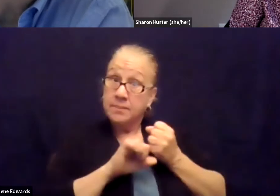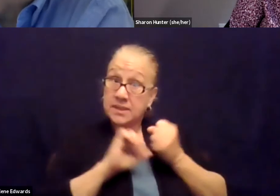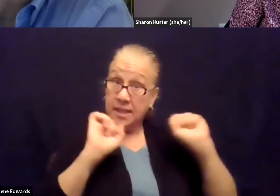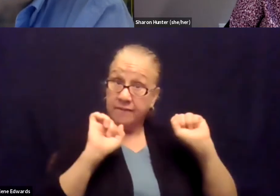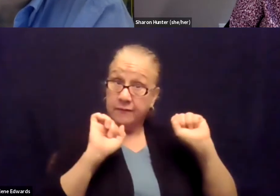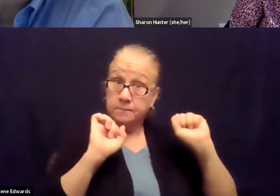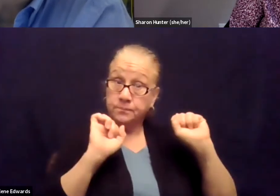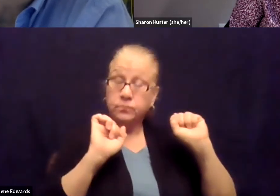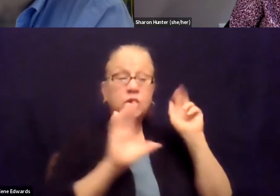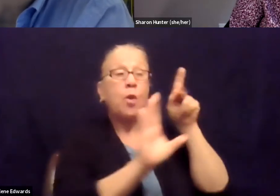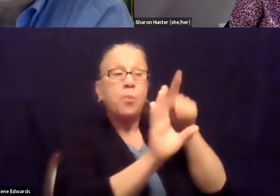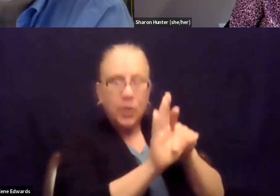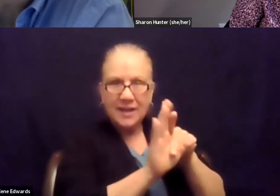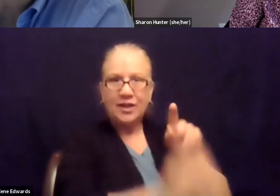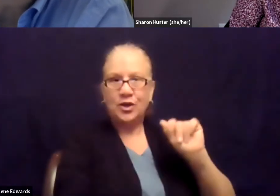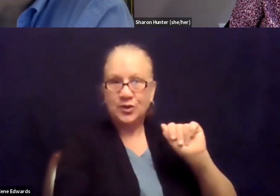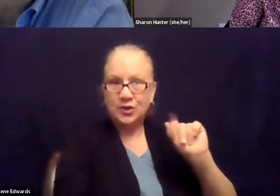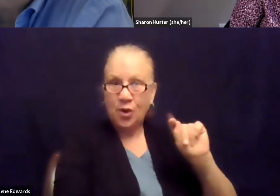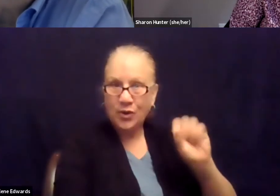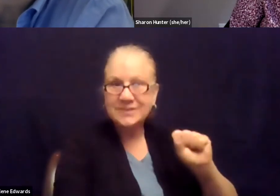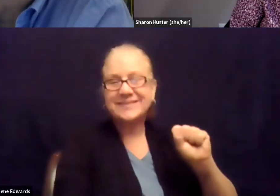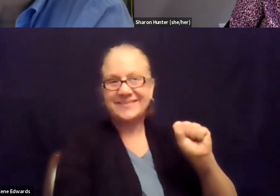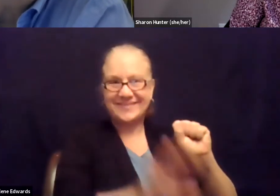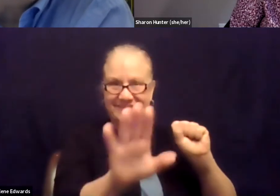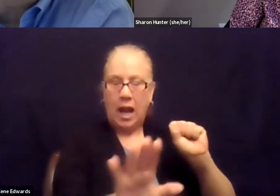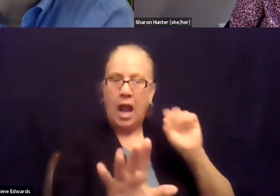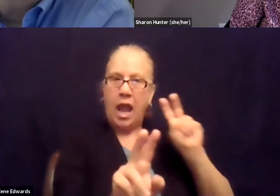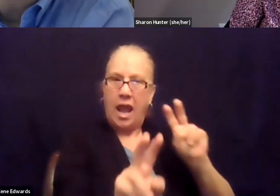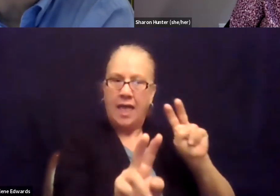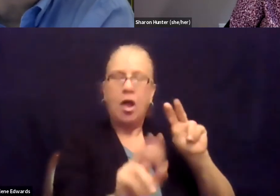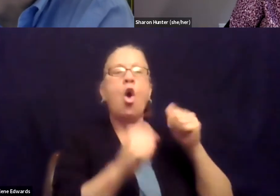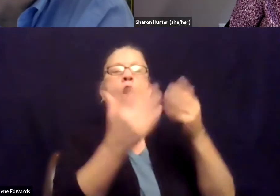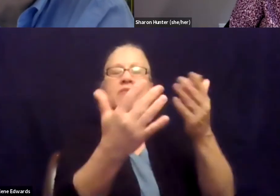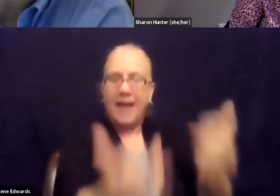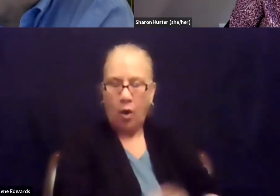participate in the arts. That's what I'd be looking for and offering. Those things, where